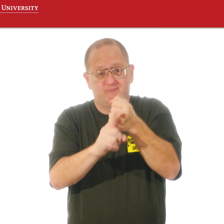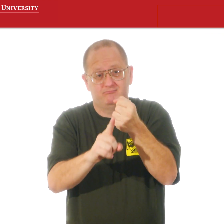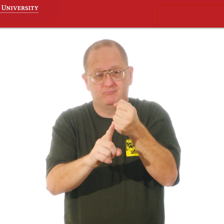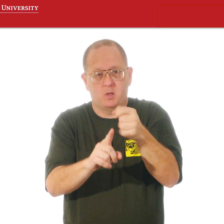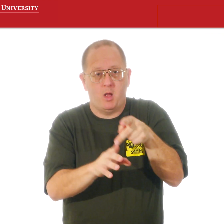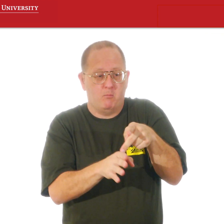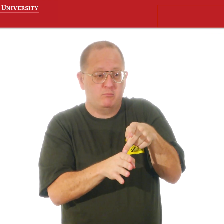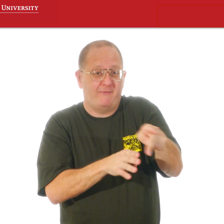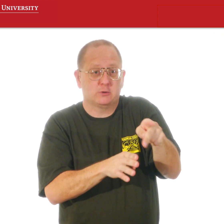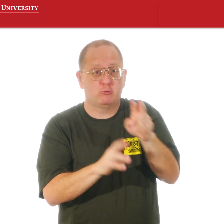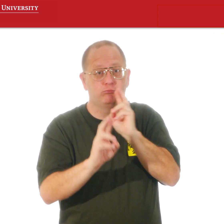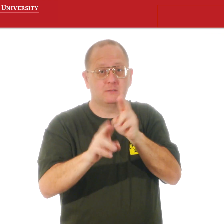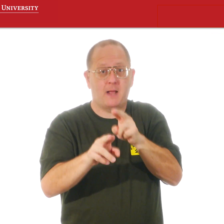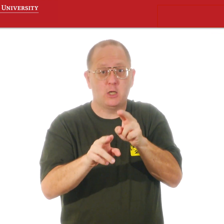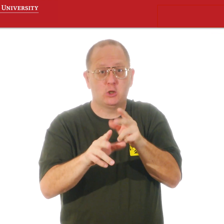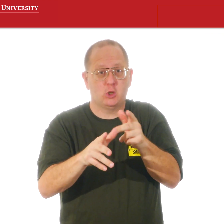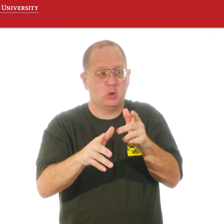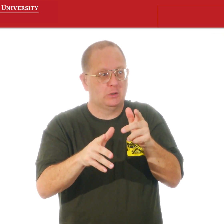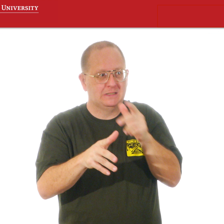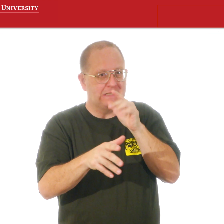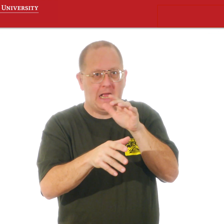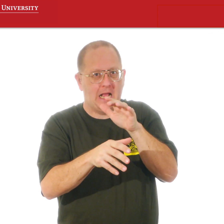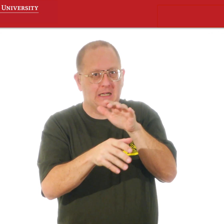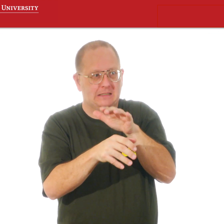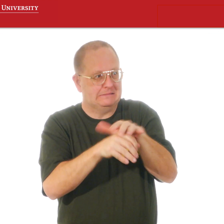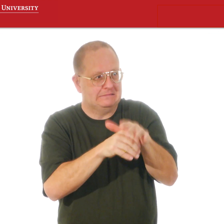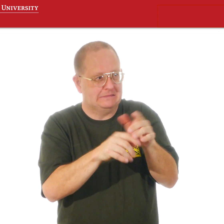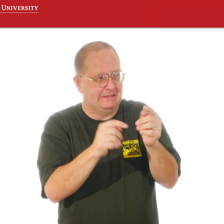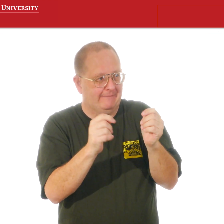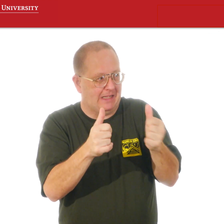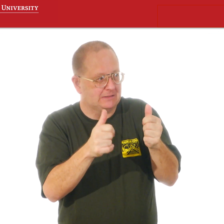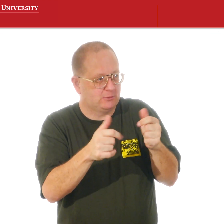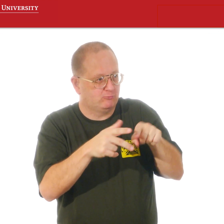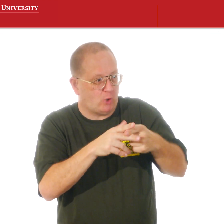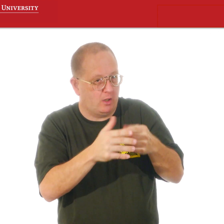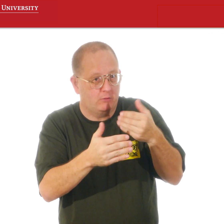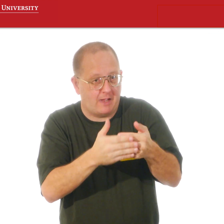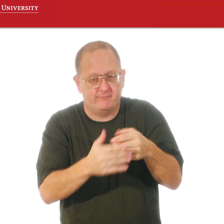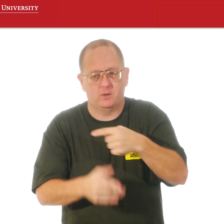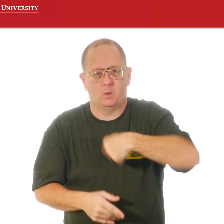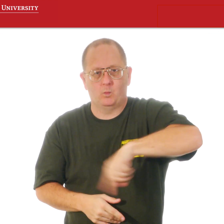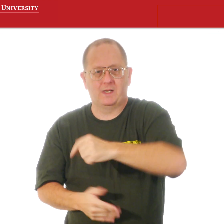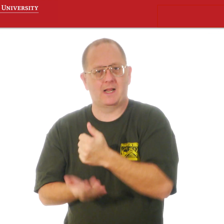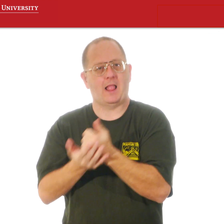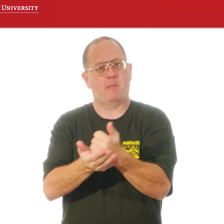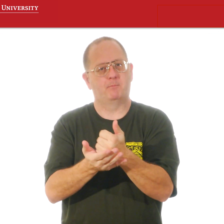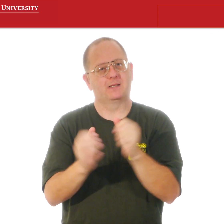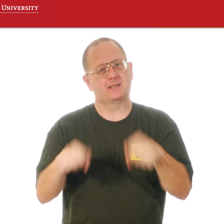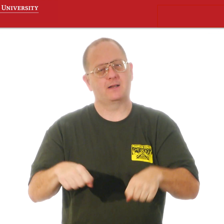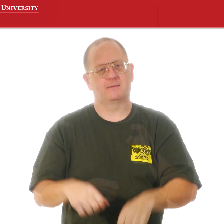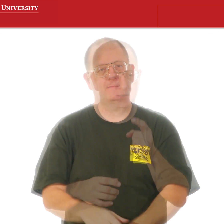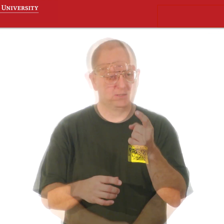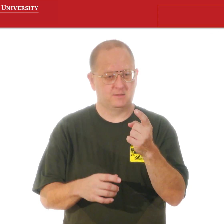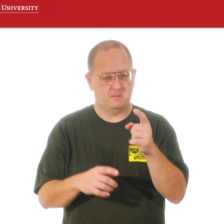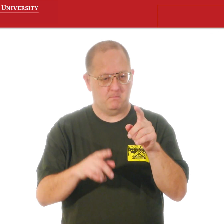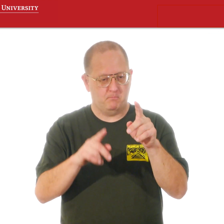So should something happen and emergency response is not fast enough to start or to arrive, we can help.